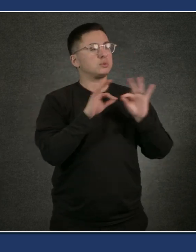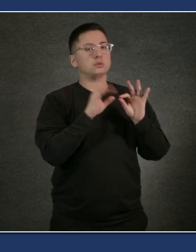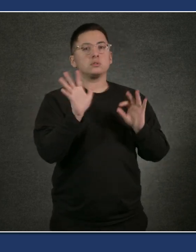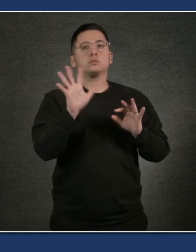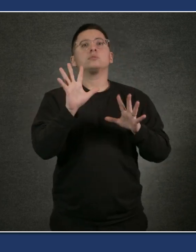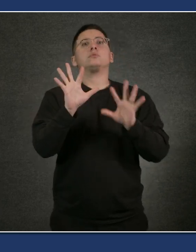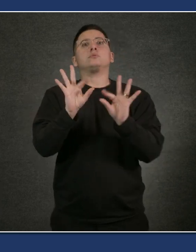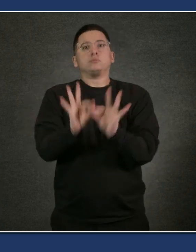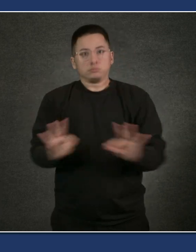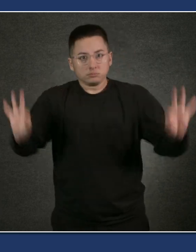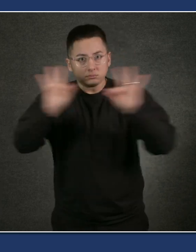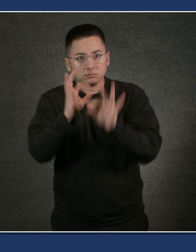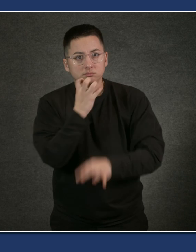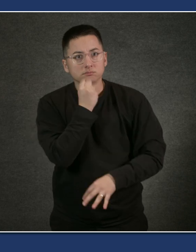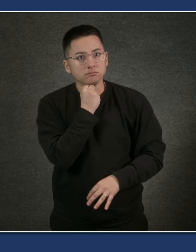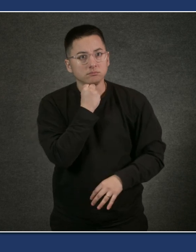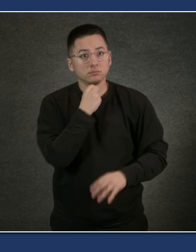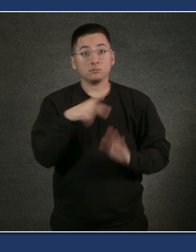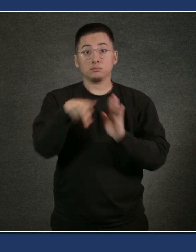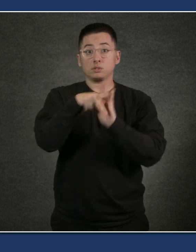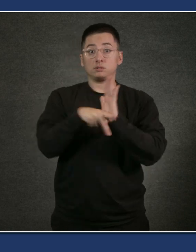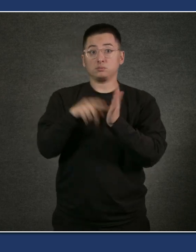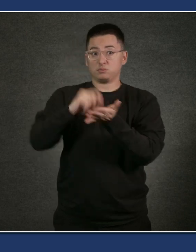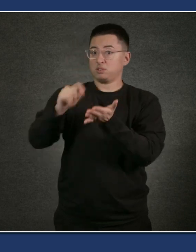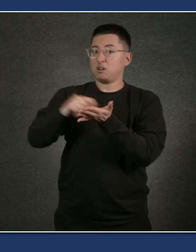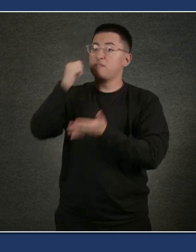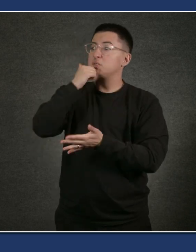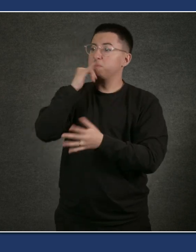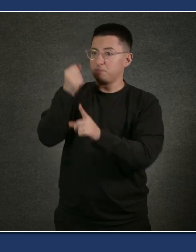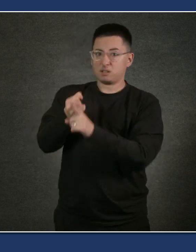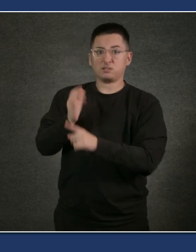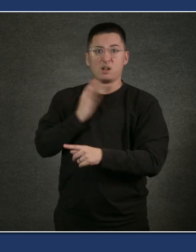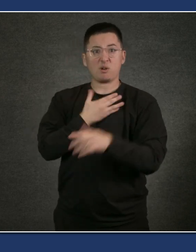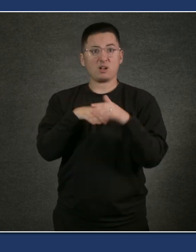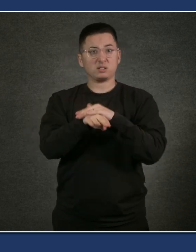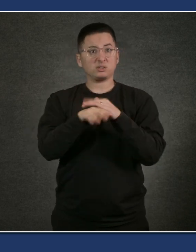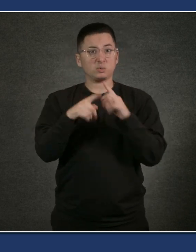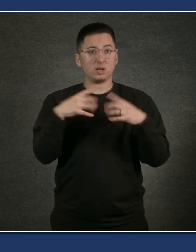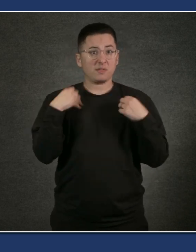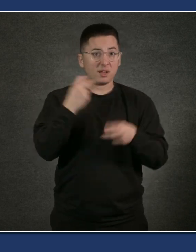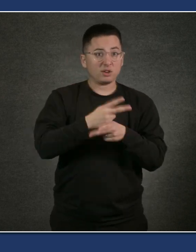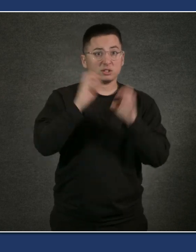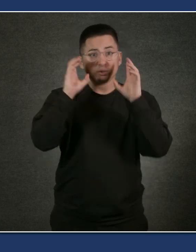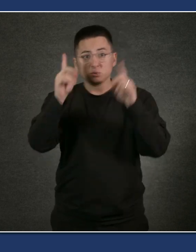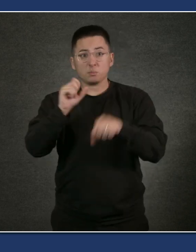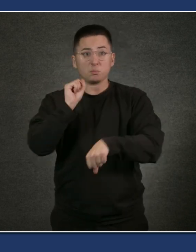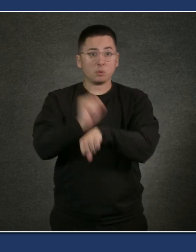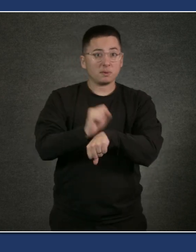impact our access to healthcare, education, employment, transportation, and community living.